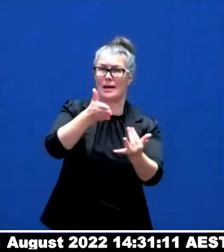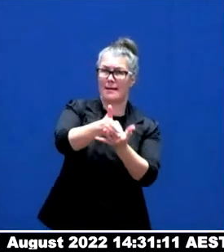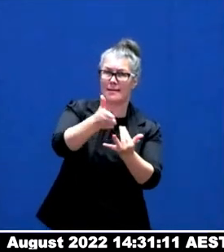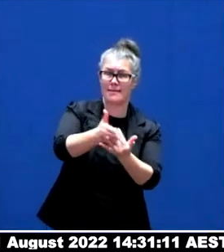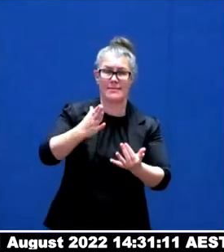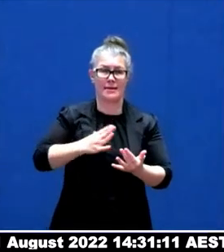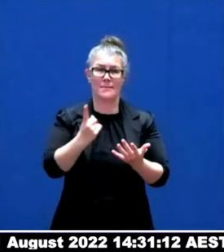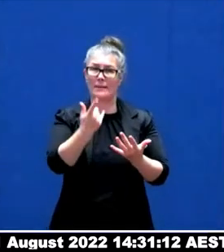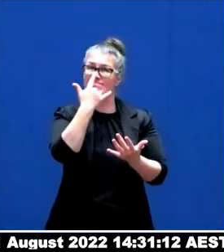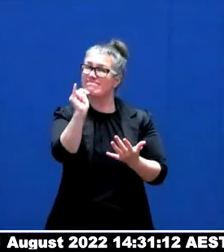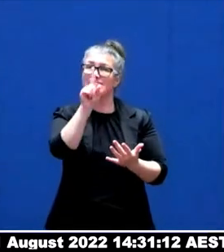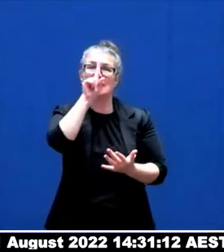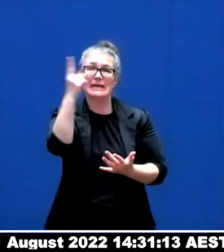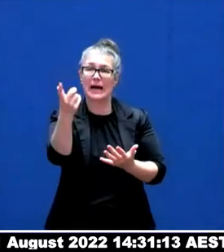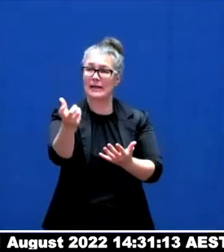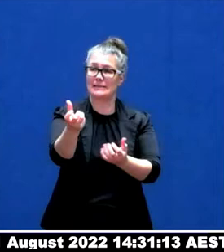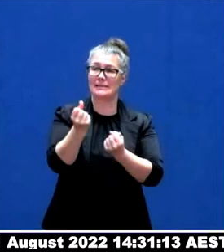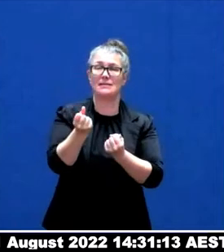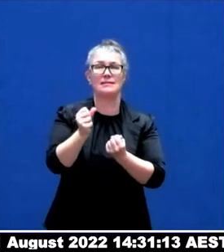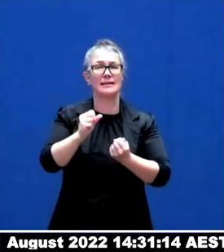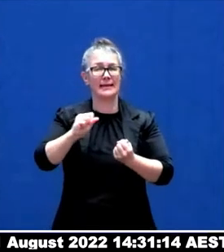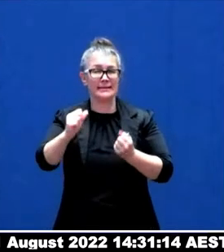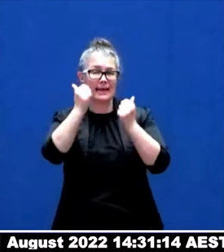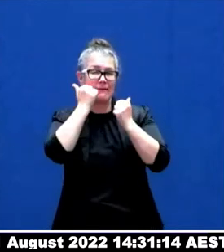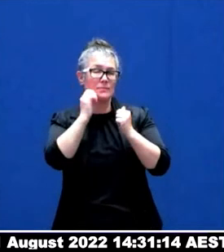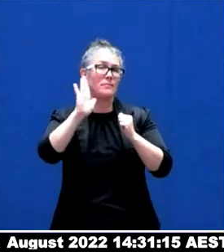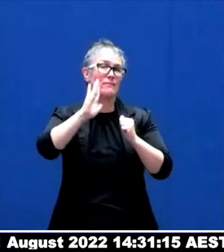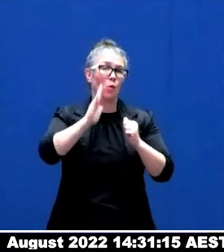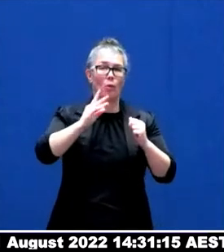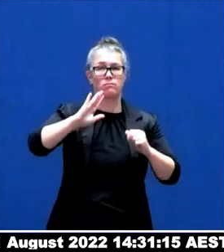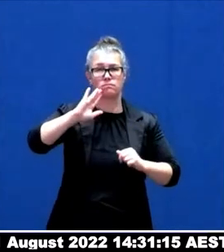to secure it. His evidence, I'm sure you heard earlier this week, is that he is still